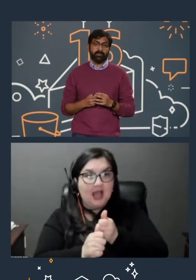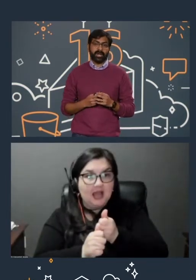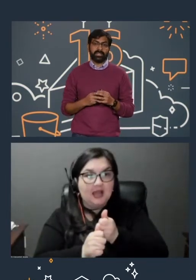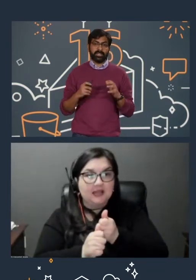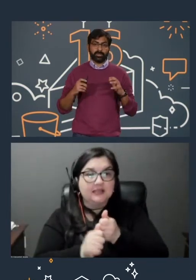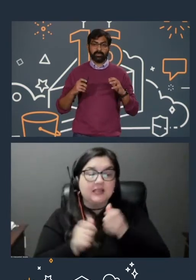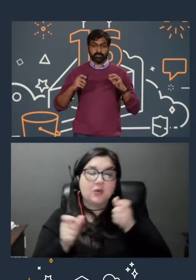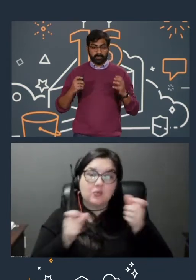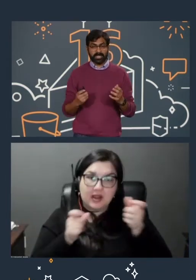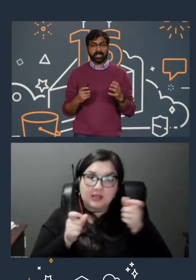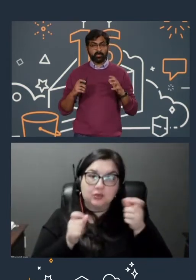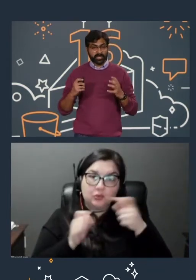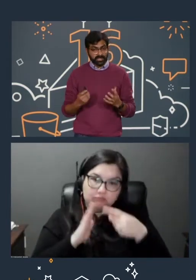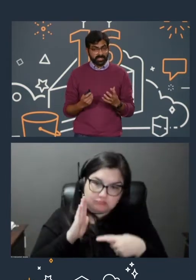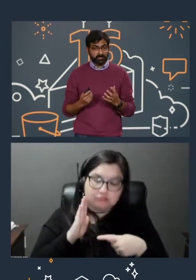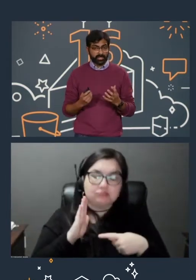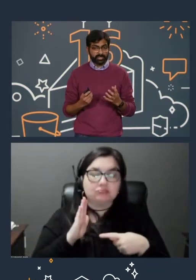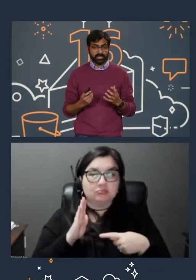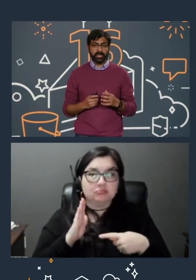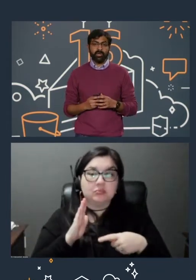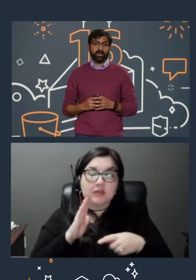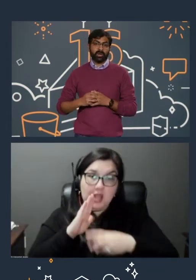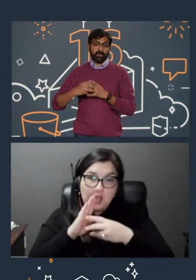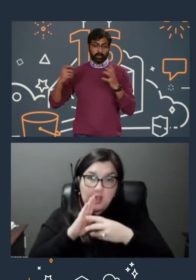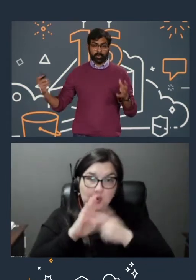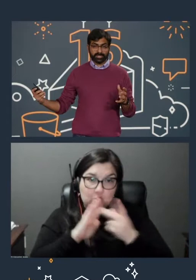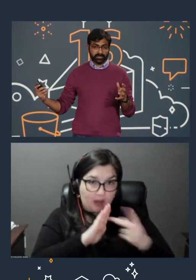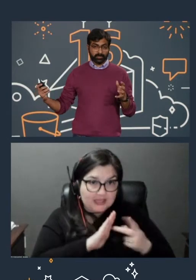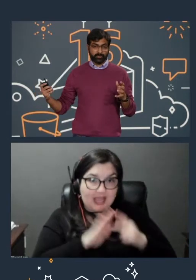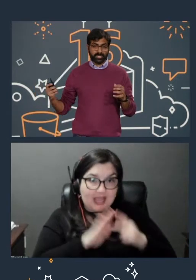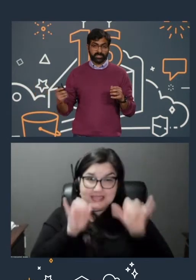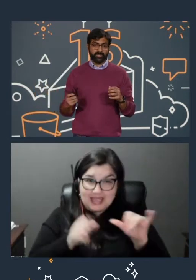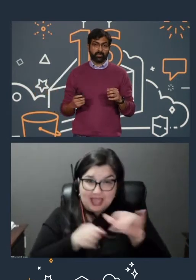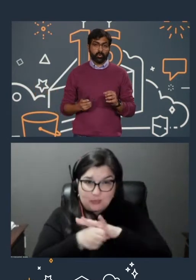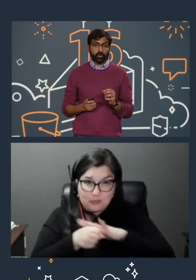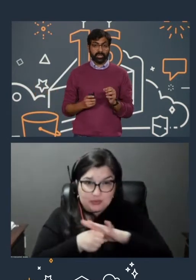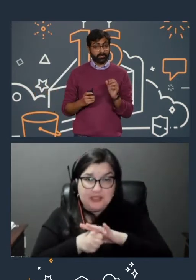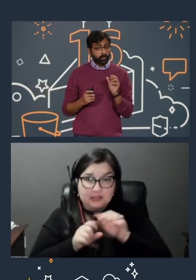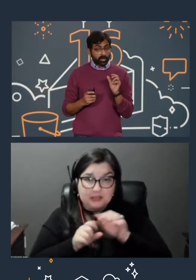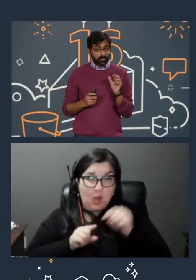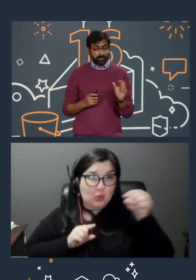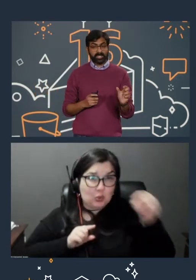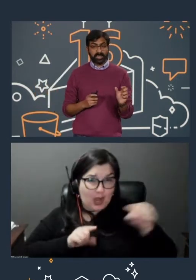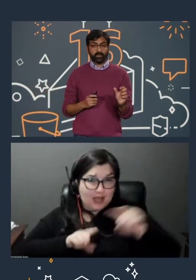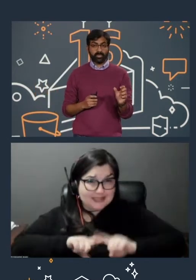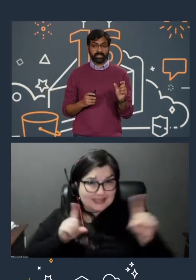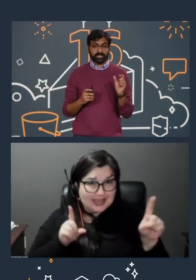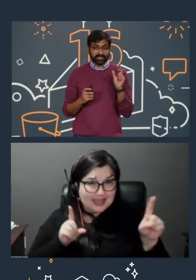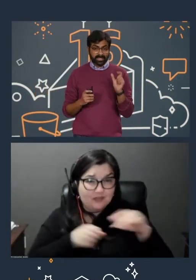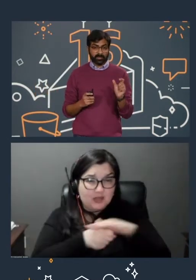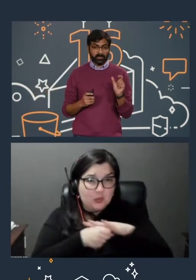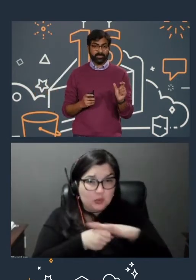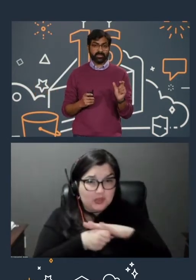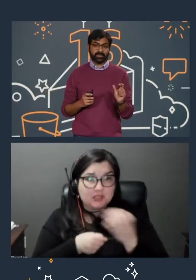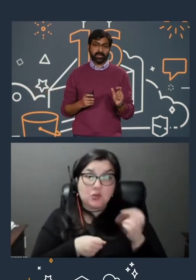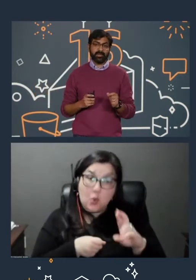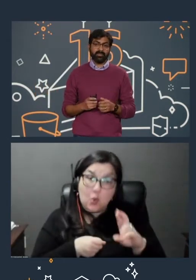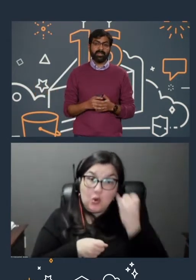by either replicating within the same region across different regions or if you want to replicate with a set period of time